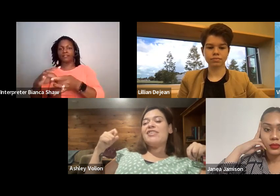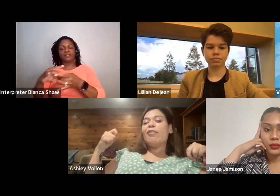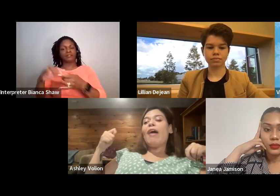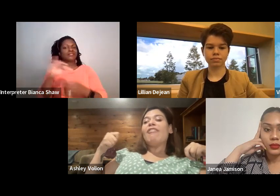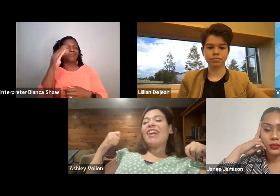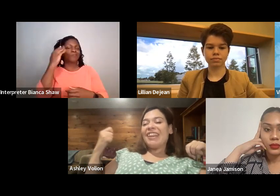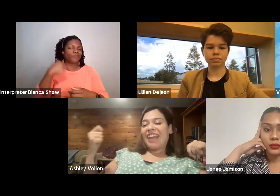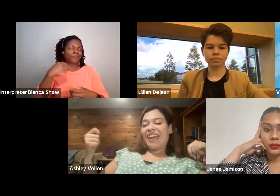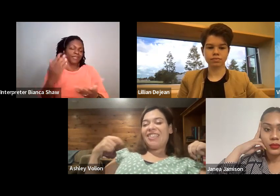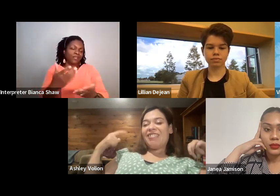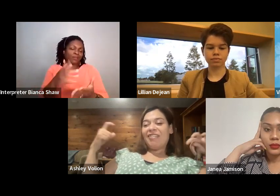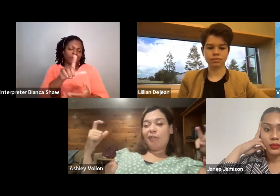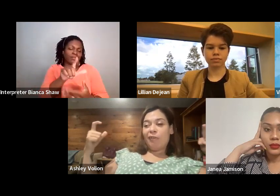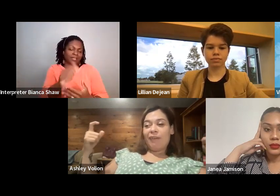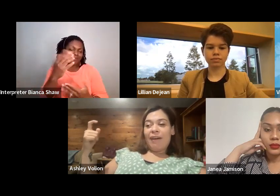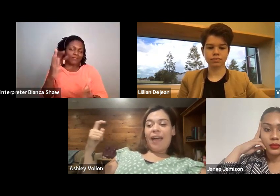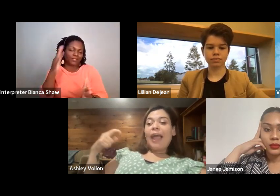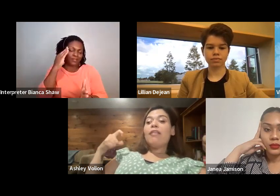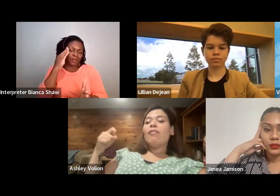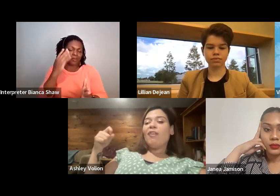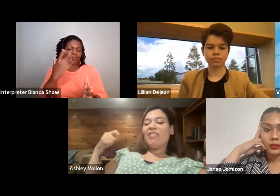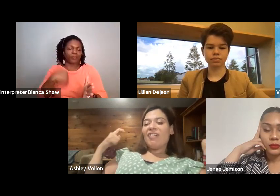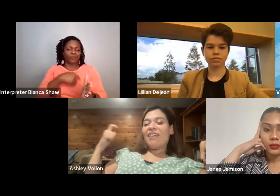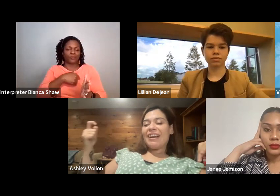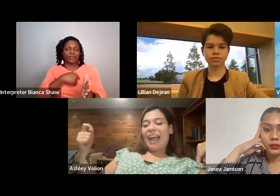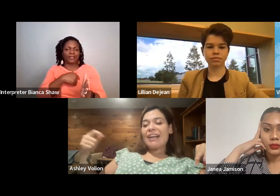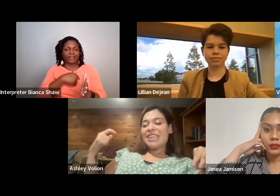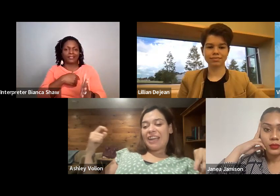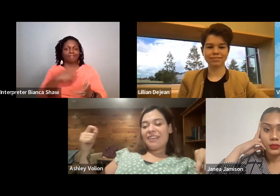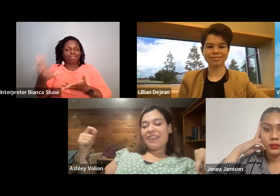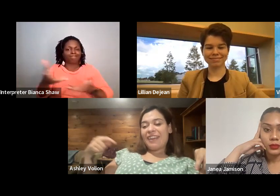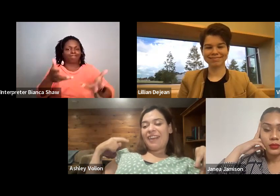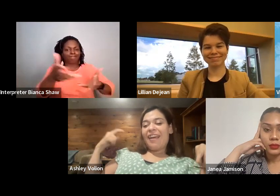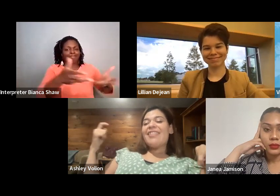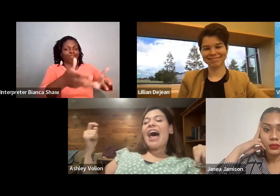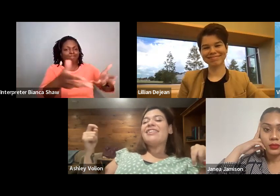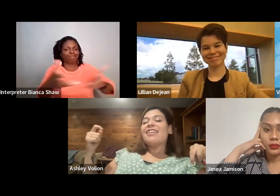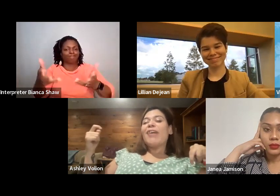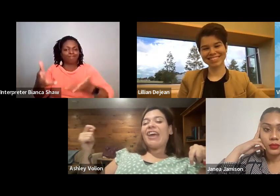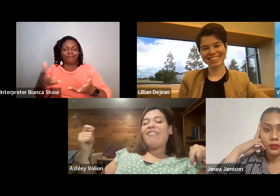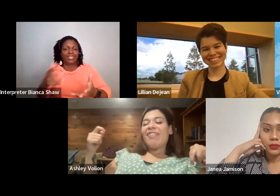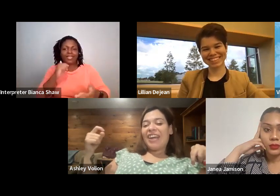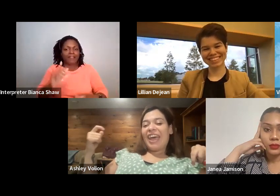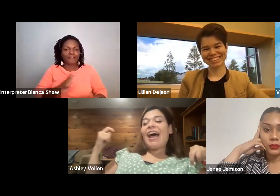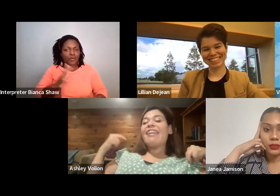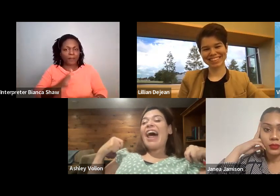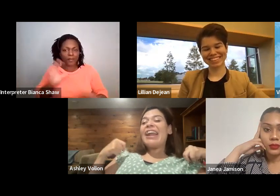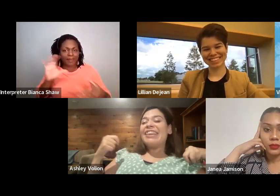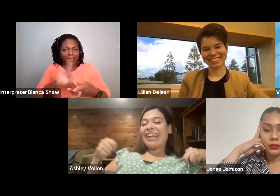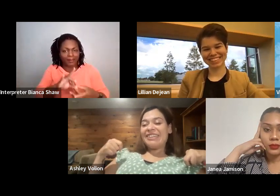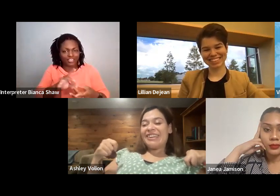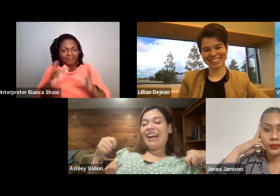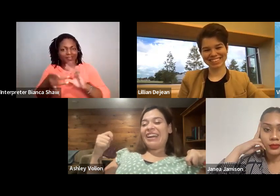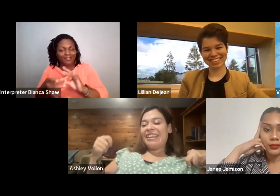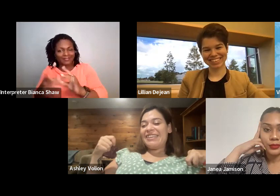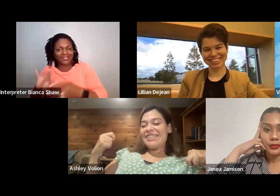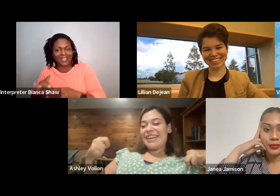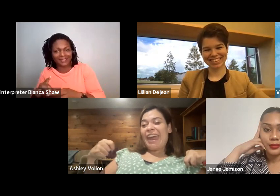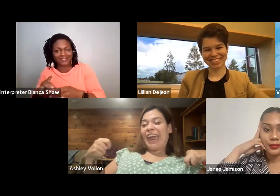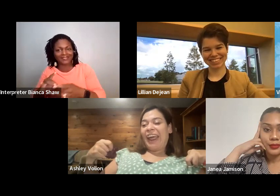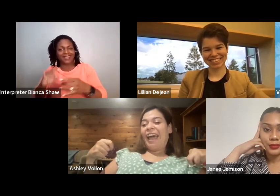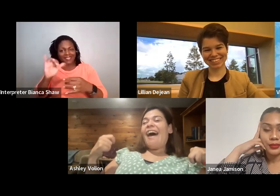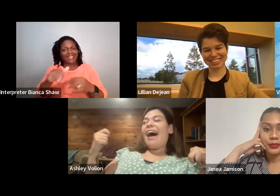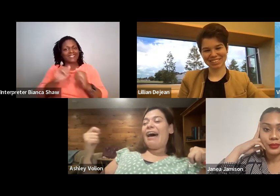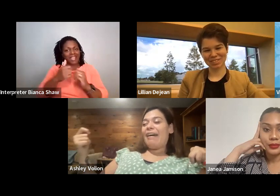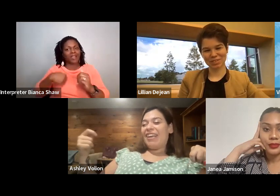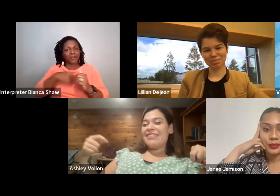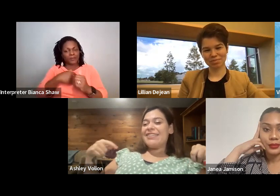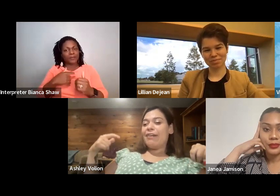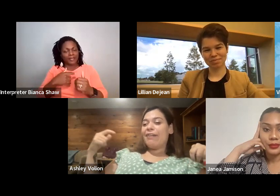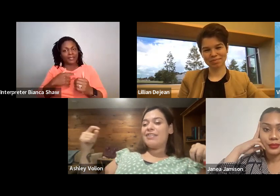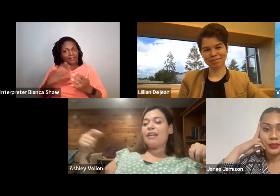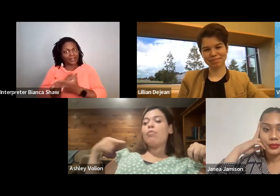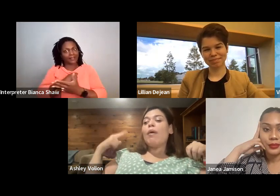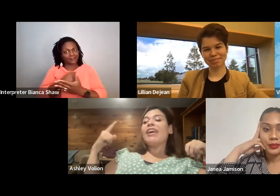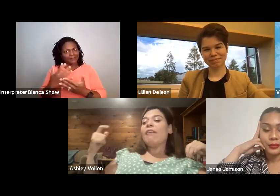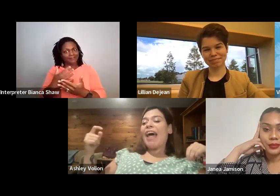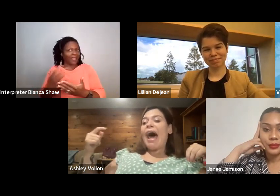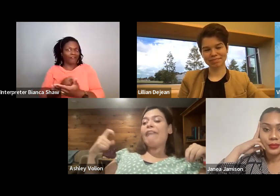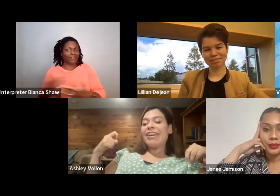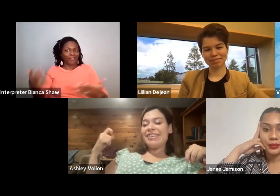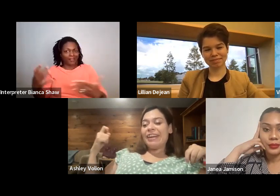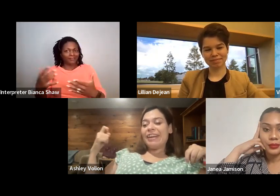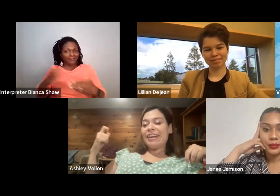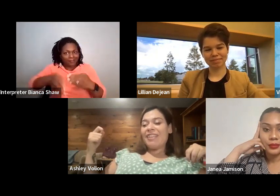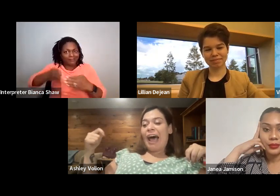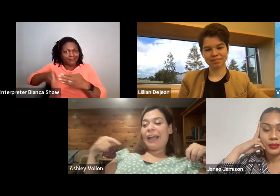do everything through informal connections and that's the way we get a lot of things done in this state and so just building up have a kids to get around that.